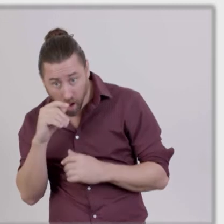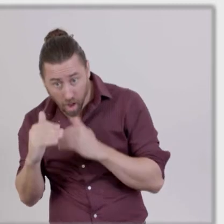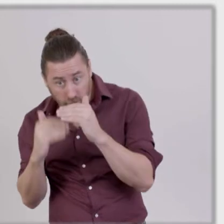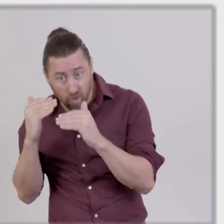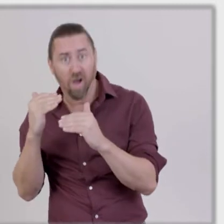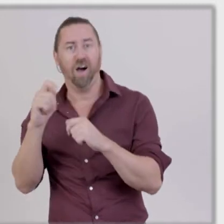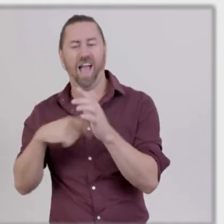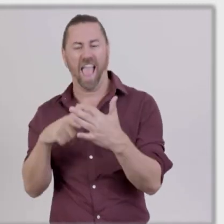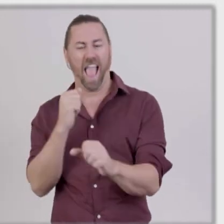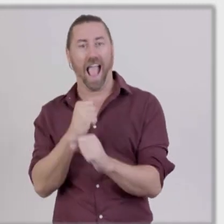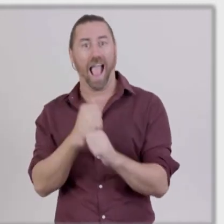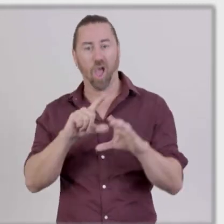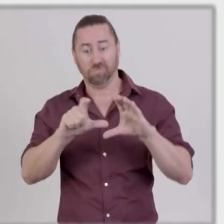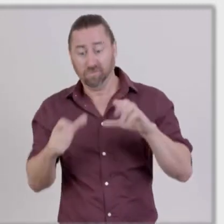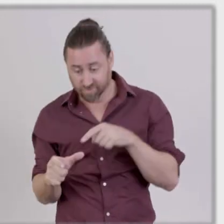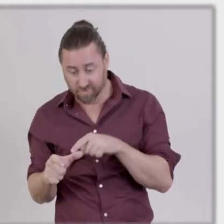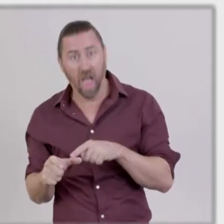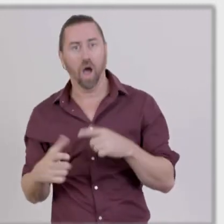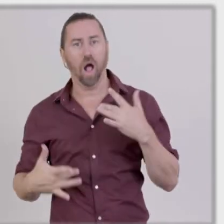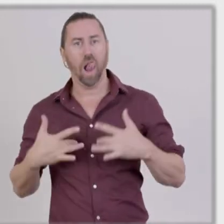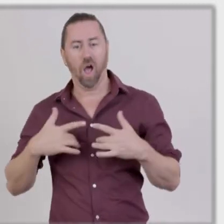and the pattern of the lifecycle continues.